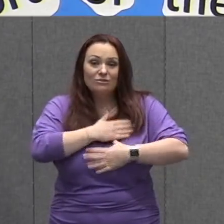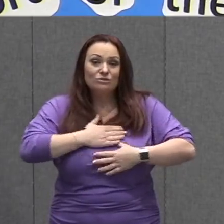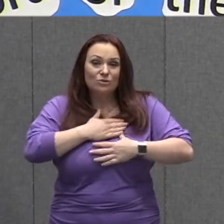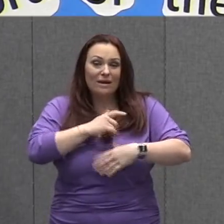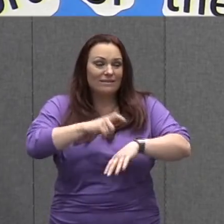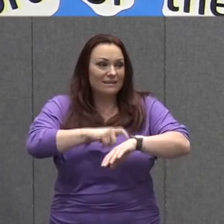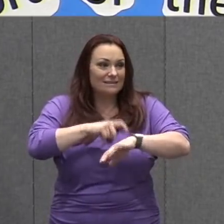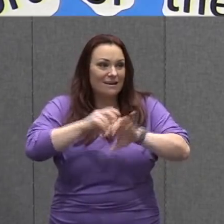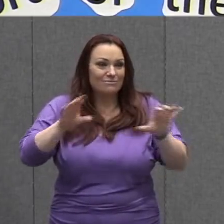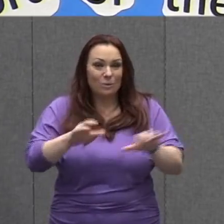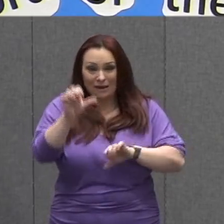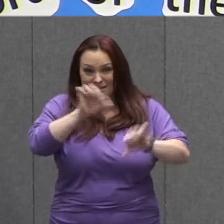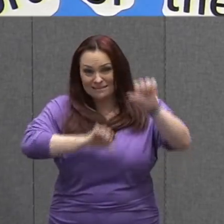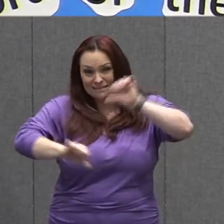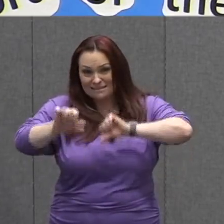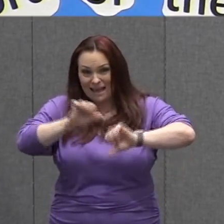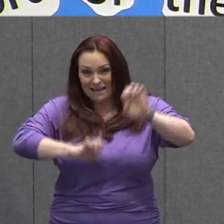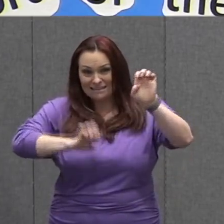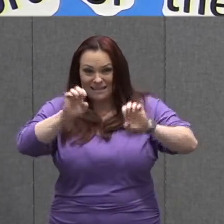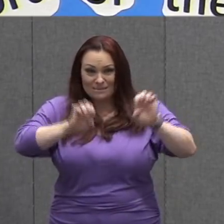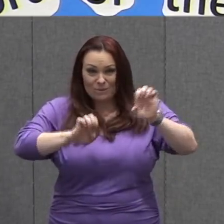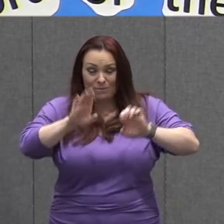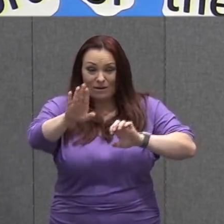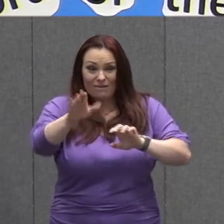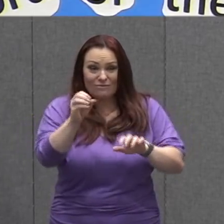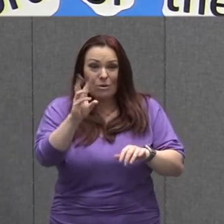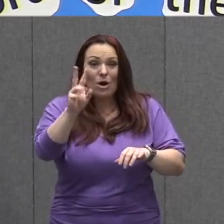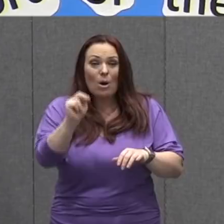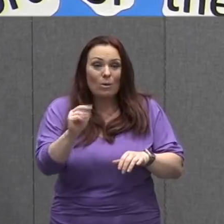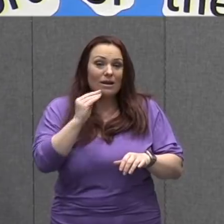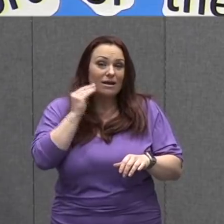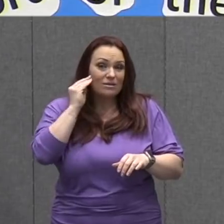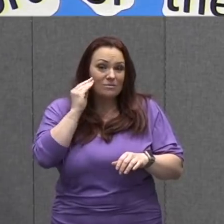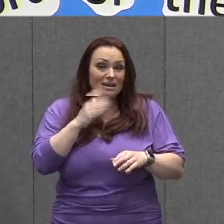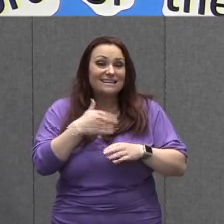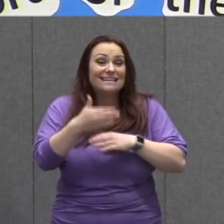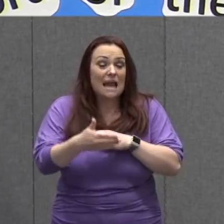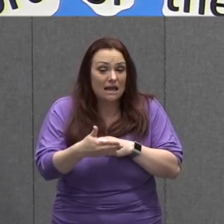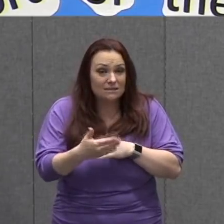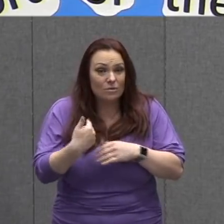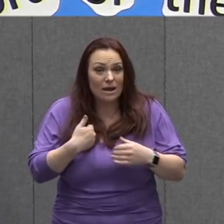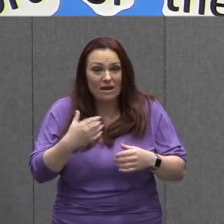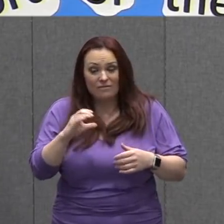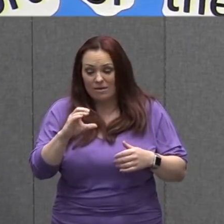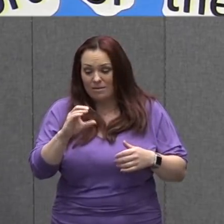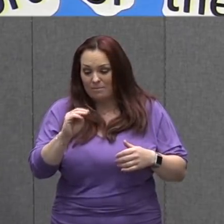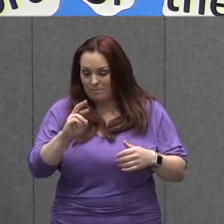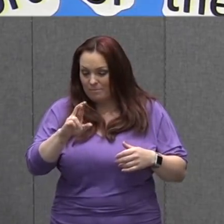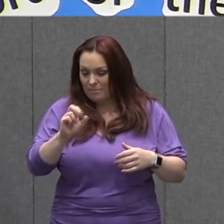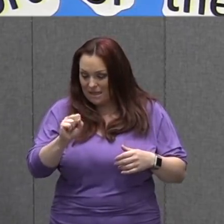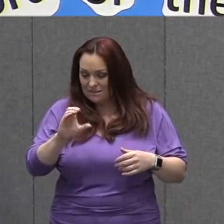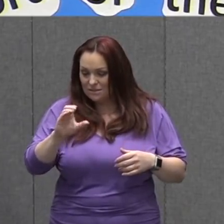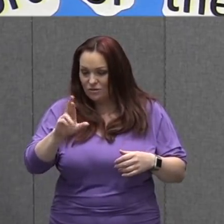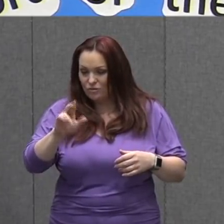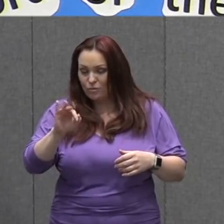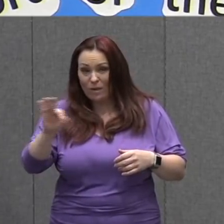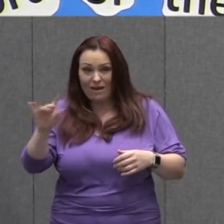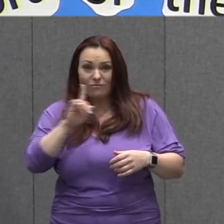a science experiment of your own at home. Next up, we have Miss Kraff with a really cool piece of reading